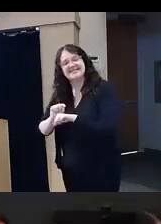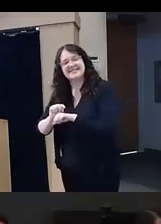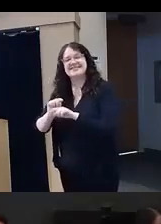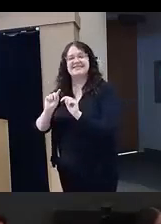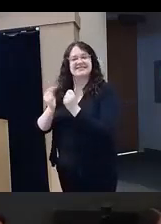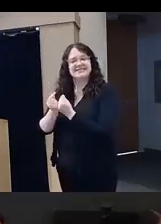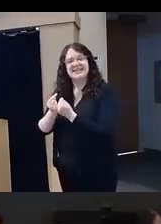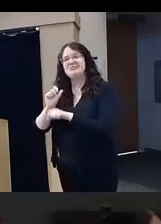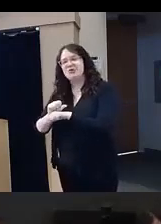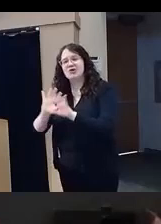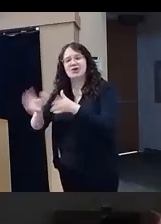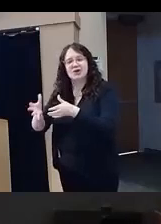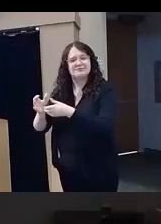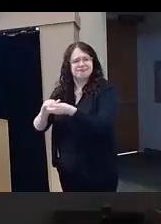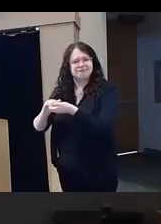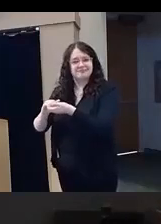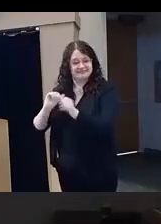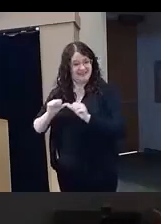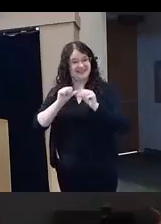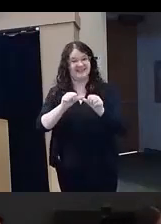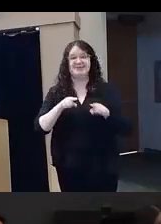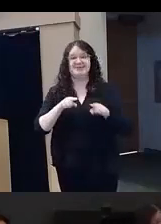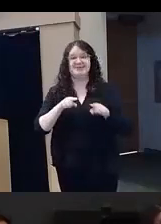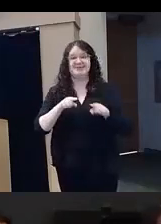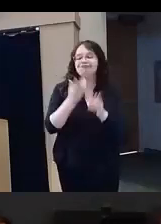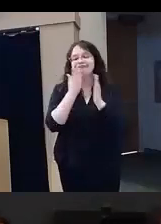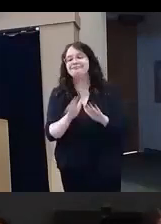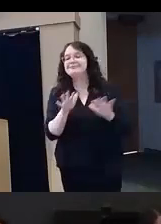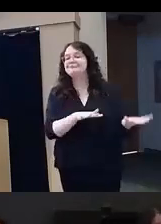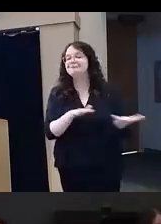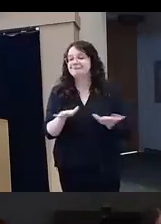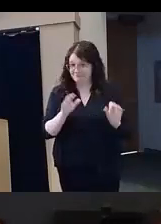think that's what we want to ask and we want to do that by asking where we are